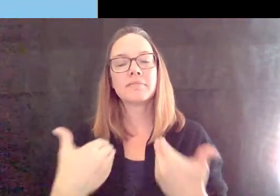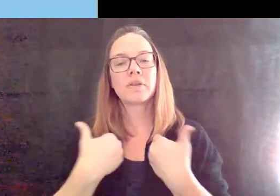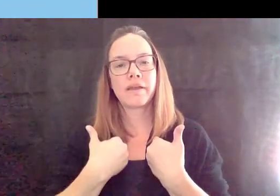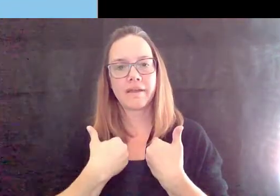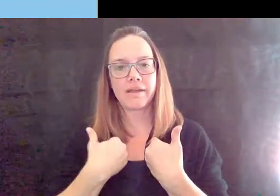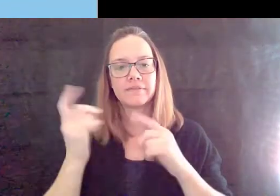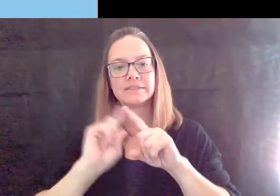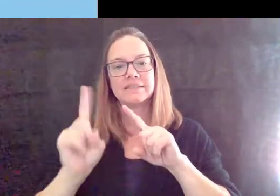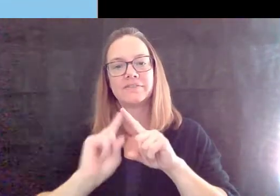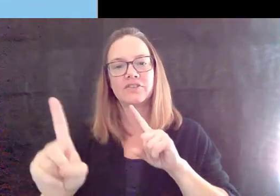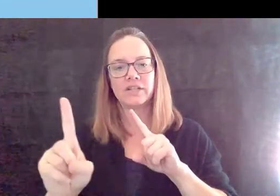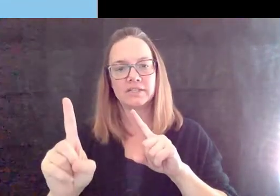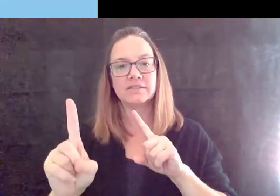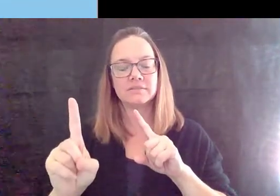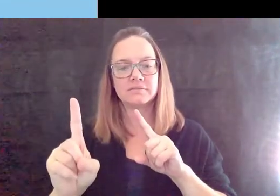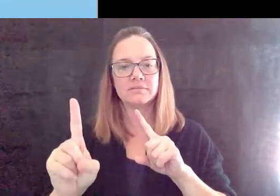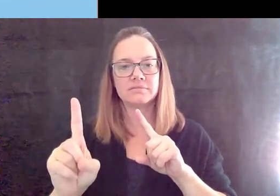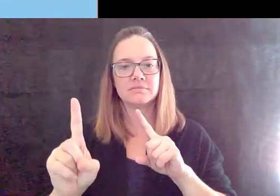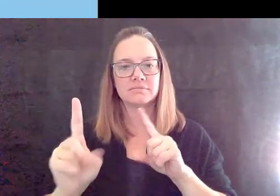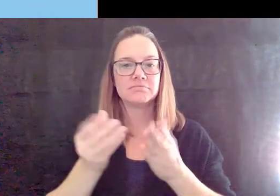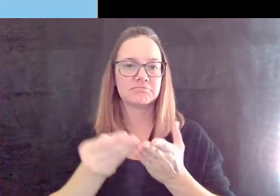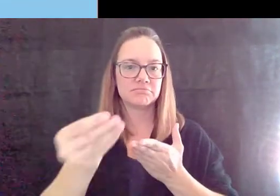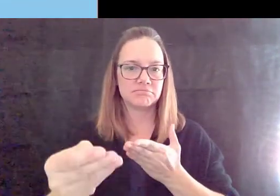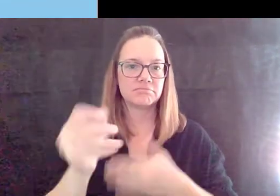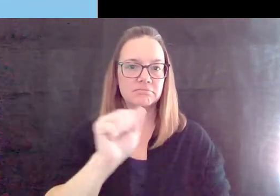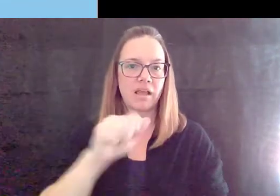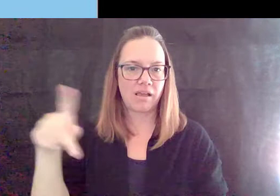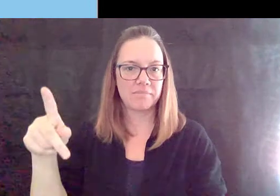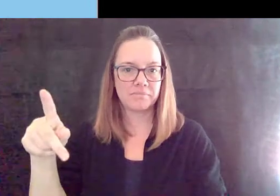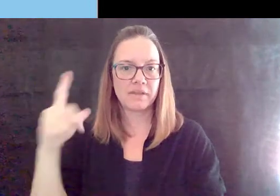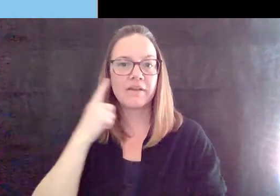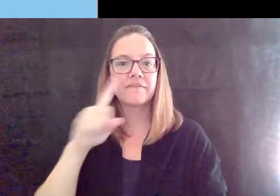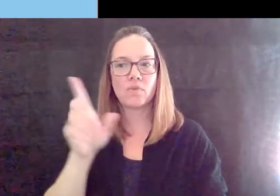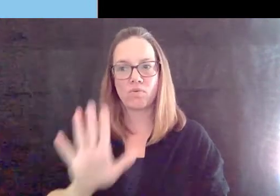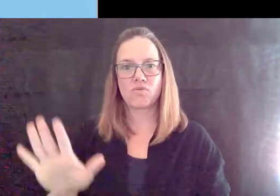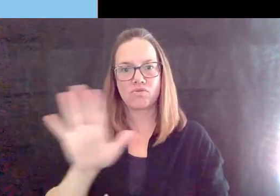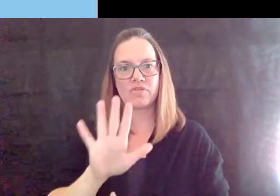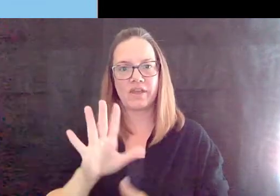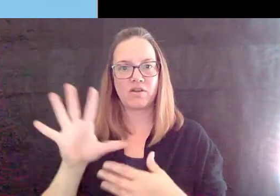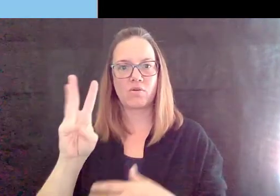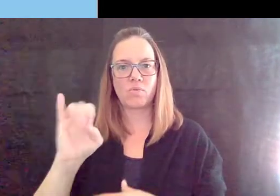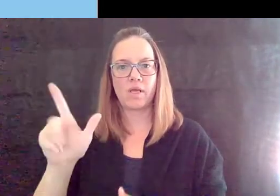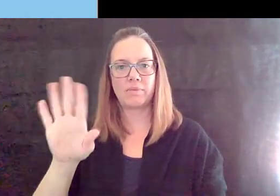We have different print application, curated applications for people for their own well-being. Next.